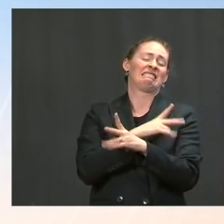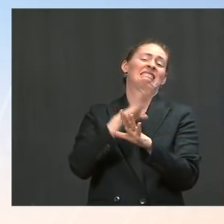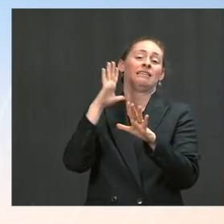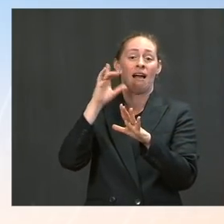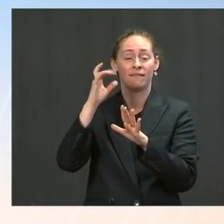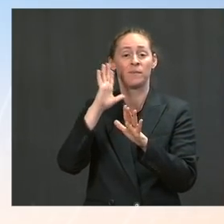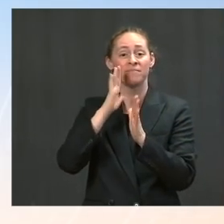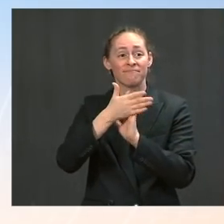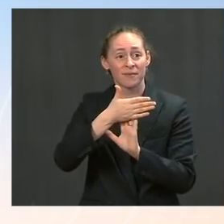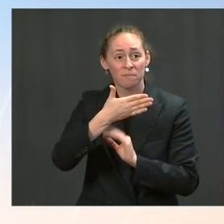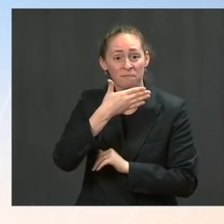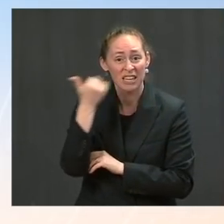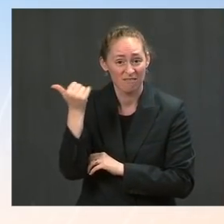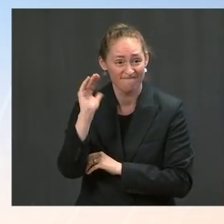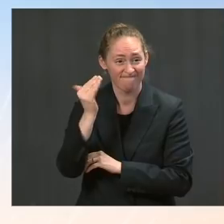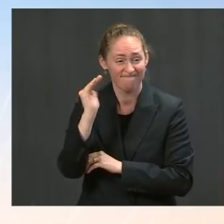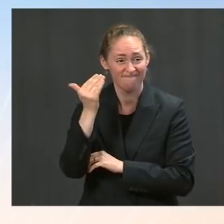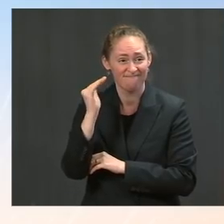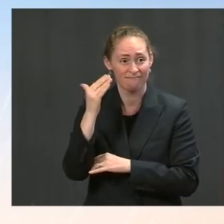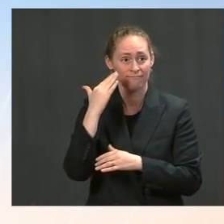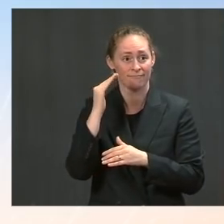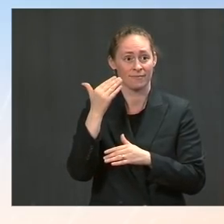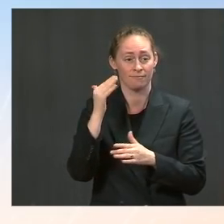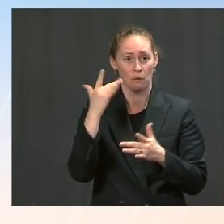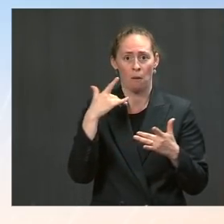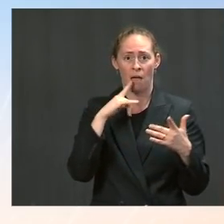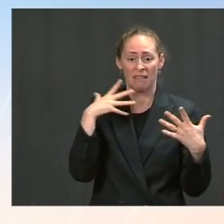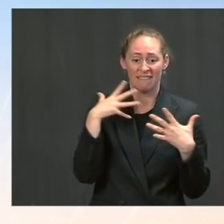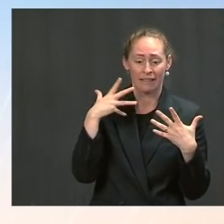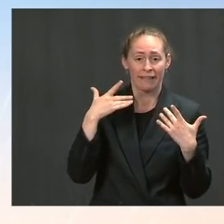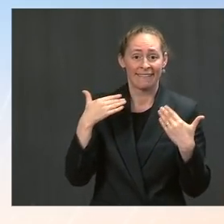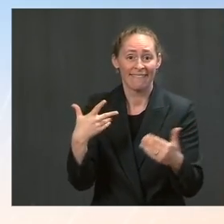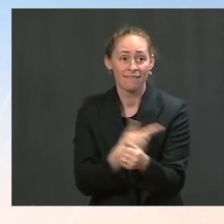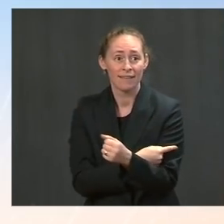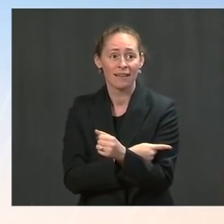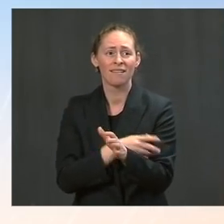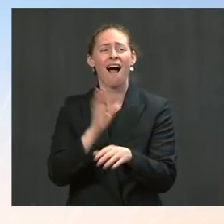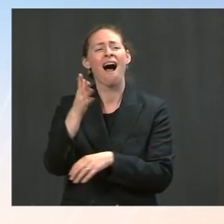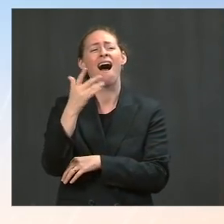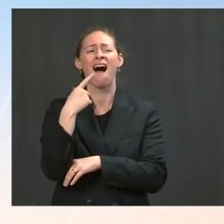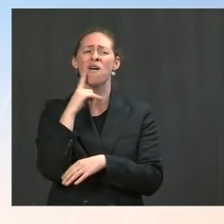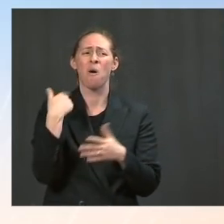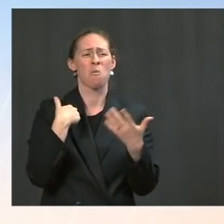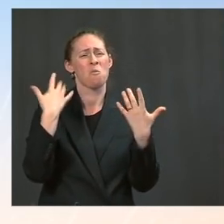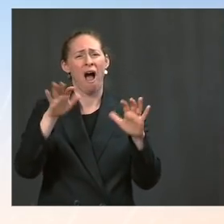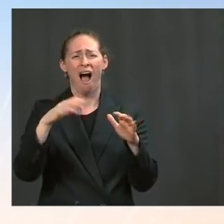How concerning is that to the White House? Ms. Psaki: Well, that is not our preference. You know, that is why we have made vaccines